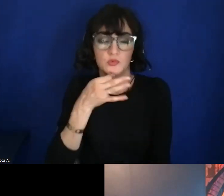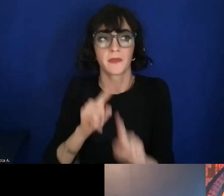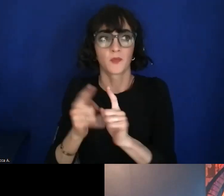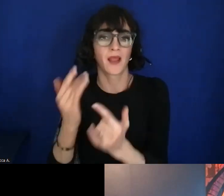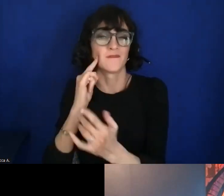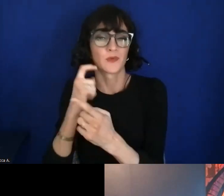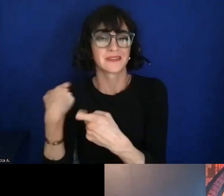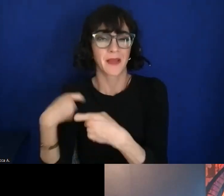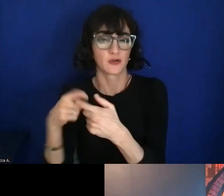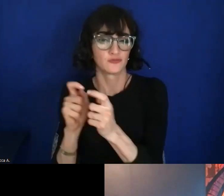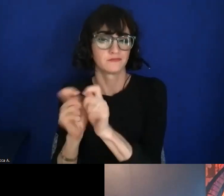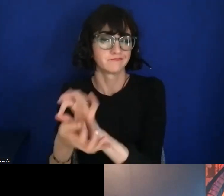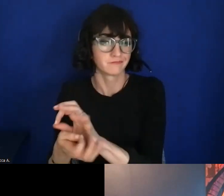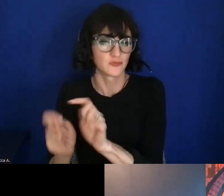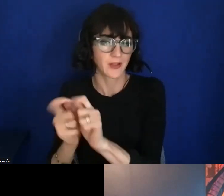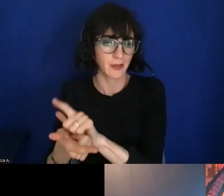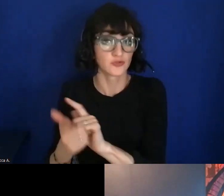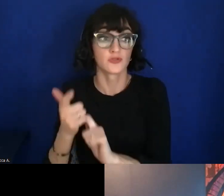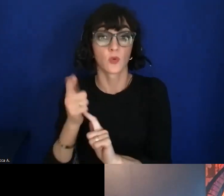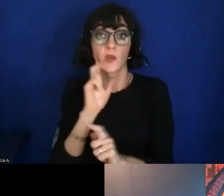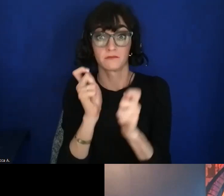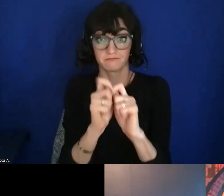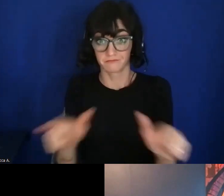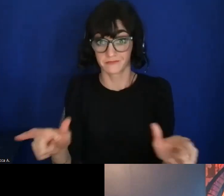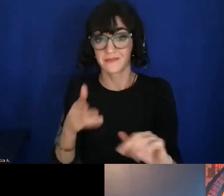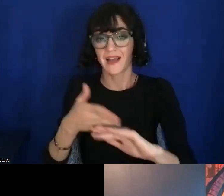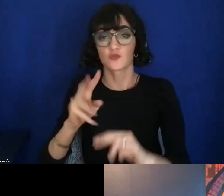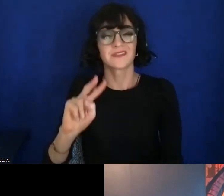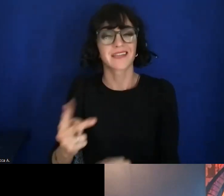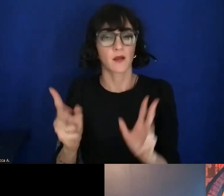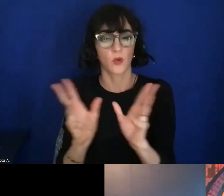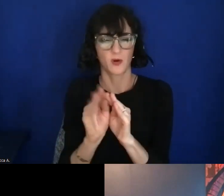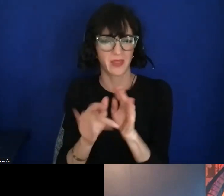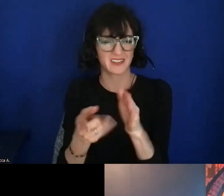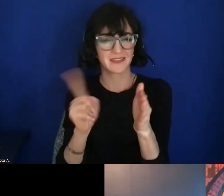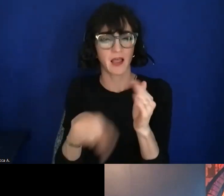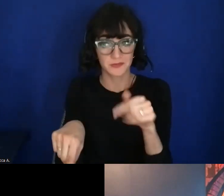all get that after the second um webinar, which is next week same time same place so